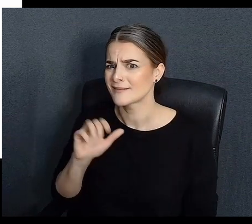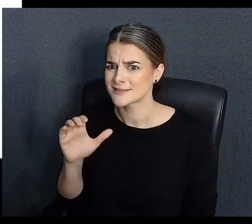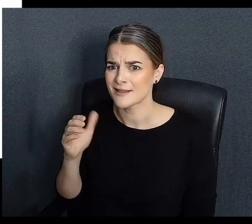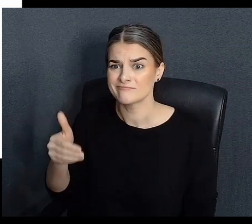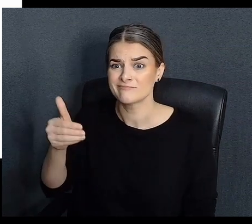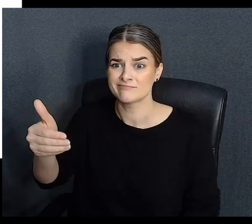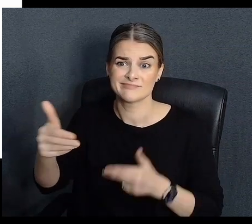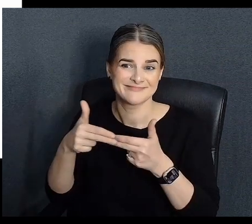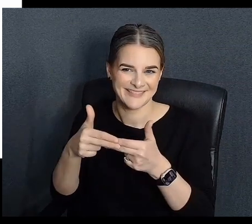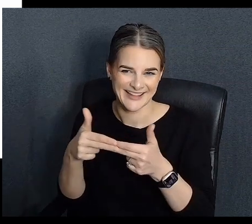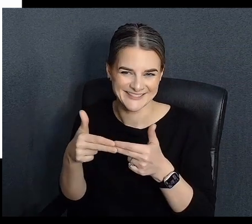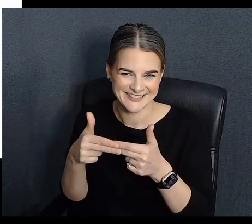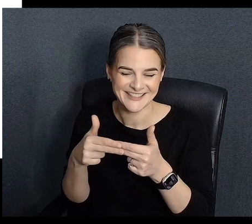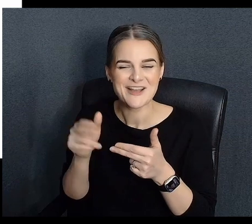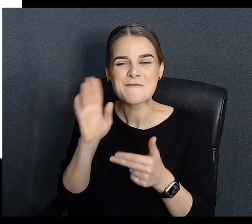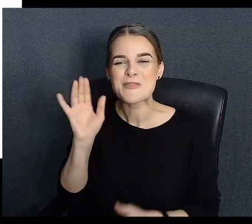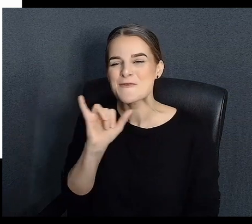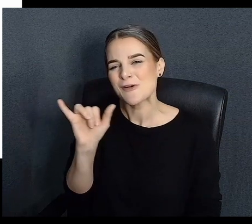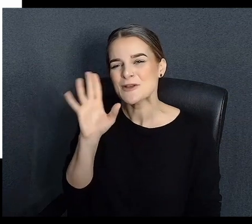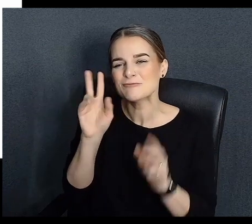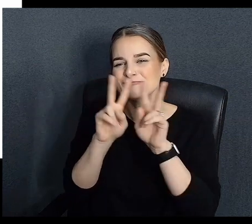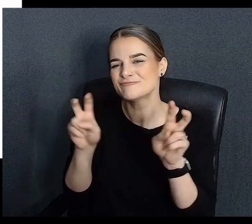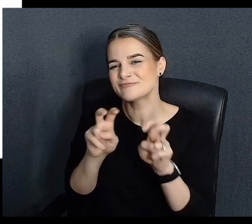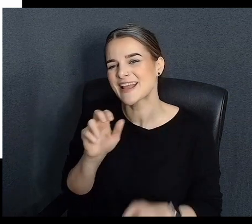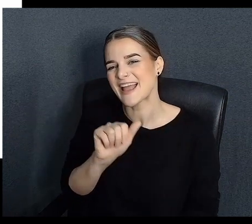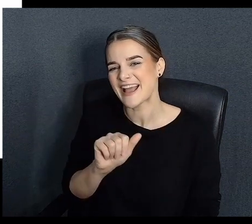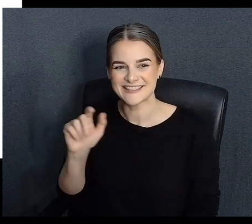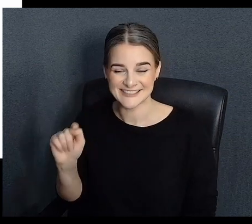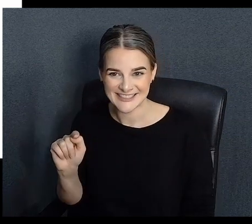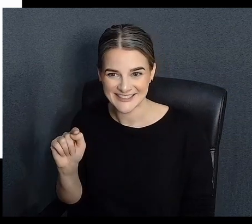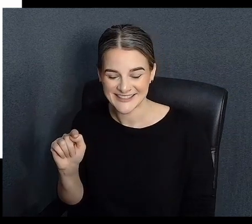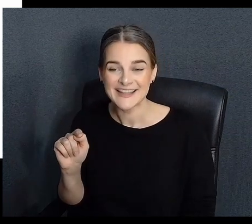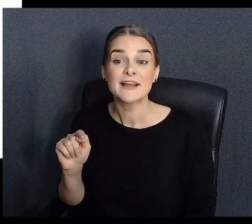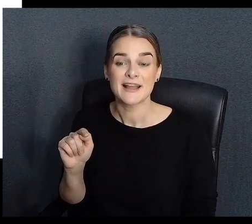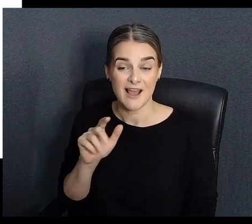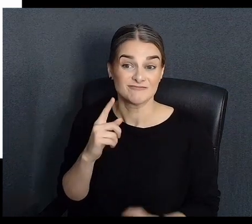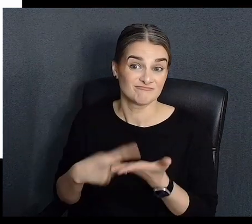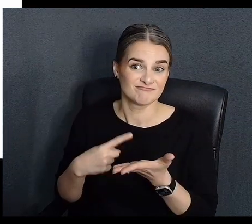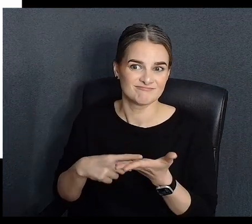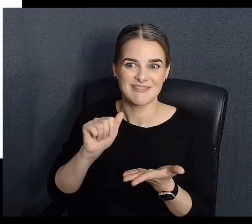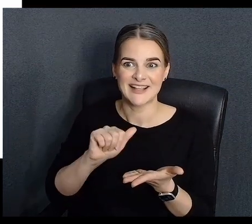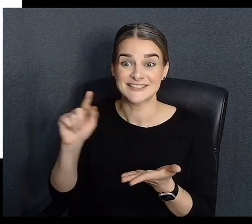We are also going to look at AT, and talk about AT, that's assistive technology, so